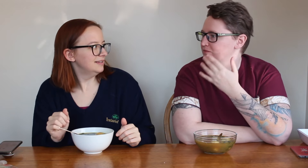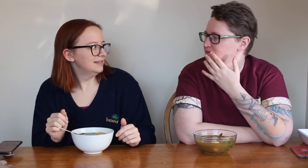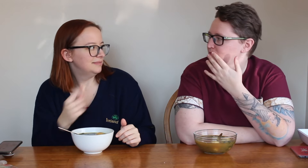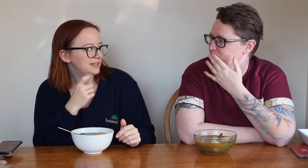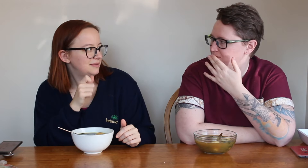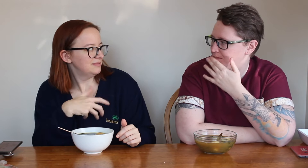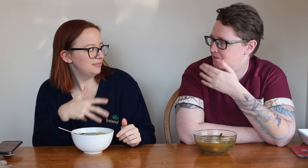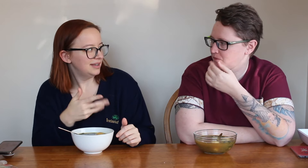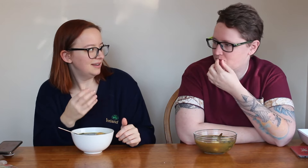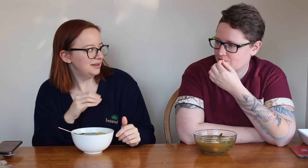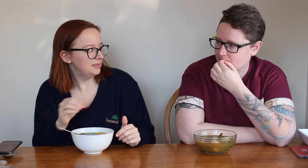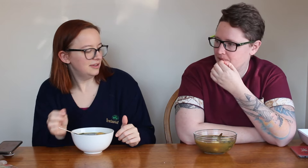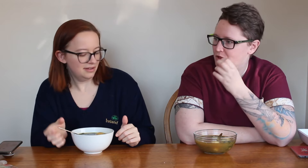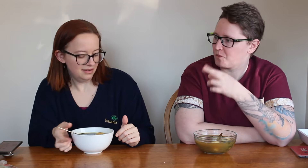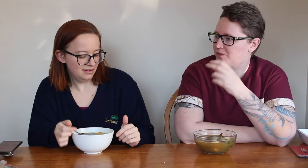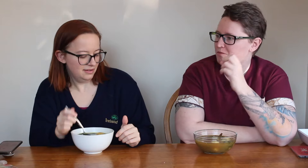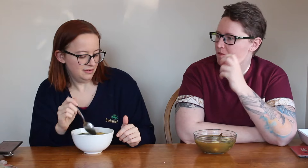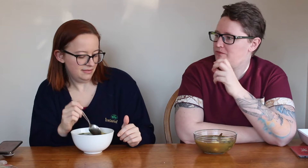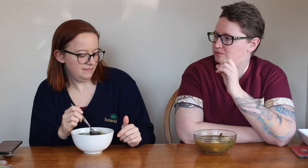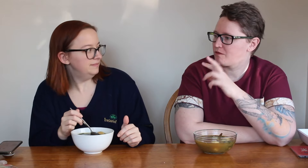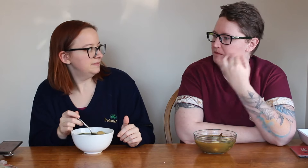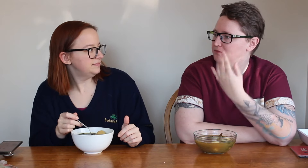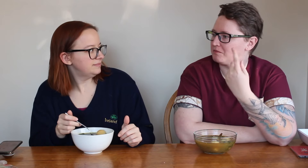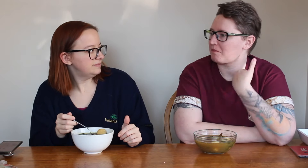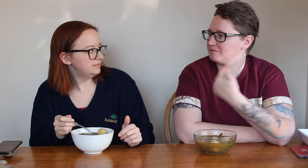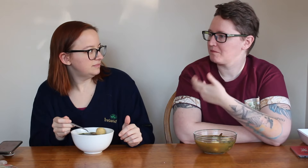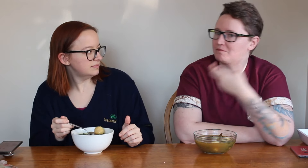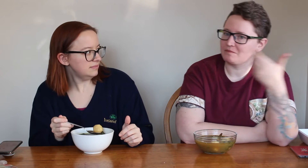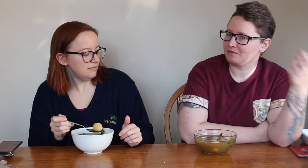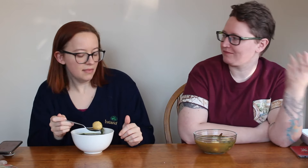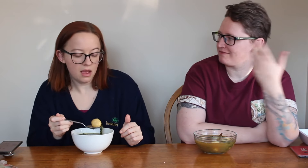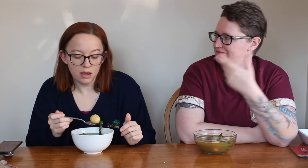What they mean. But it says did you get separation anxiety when the baby was born?